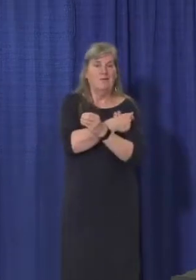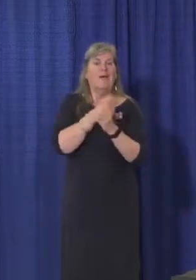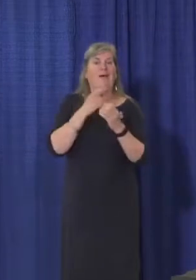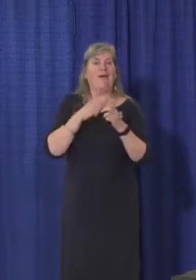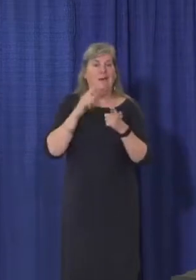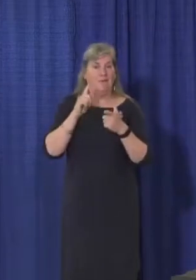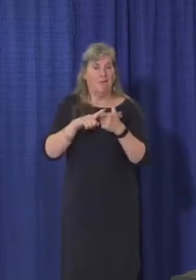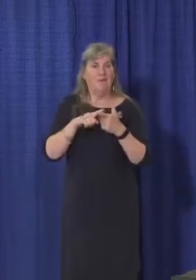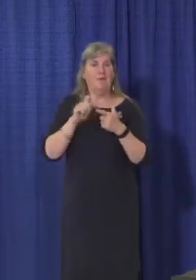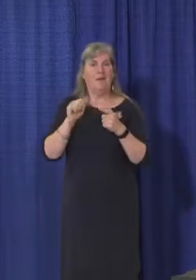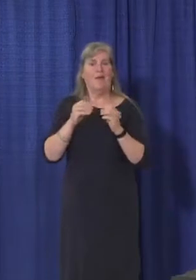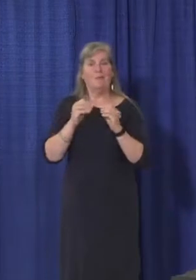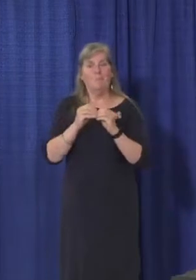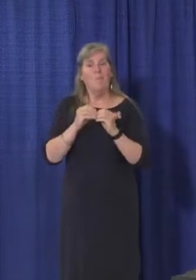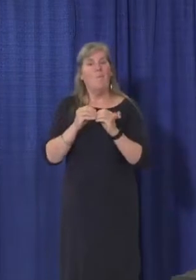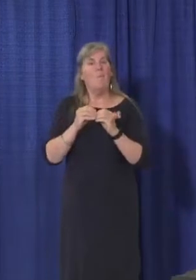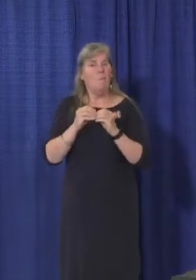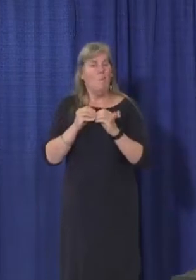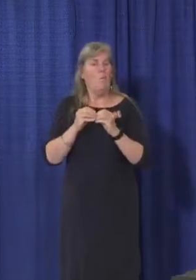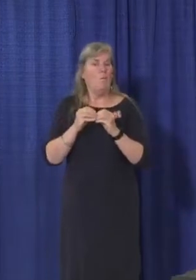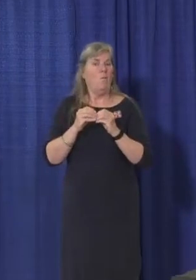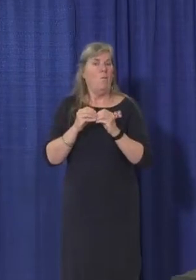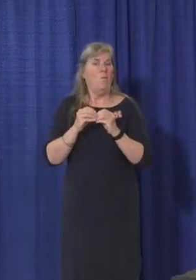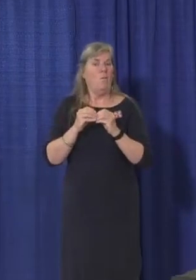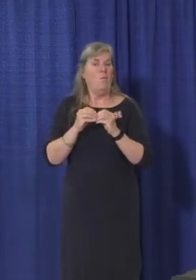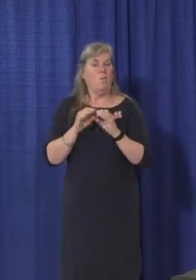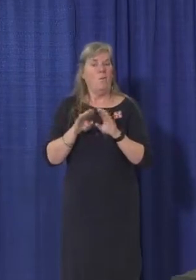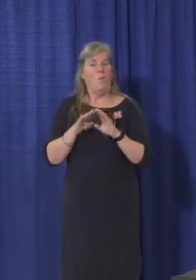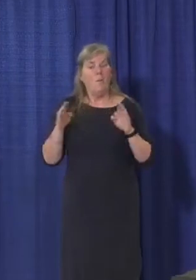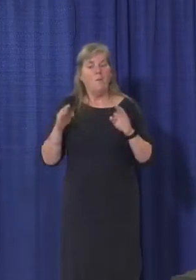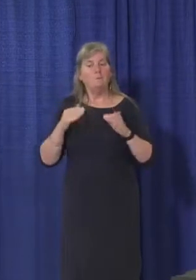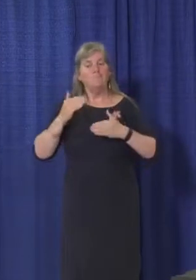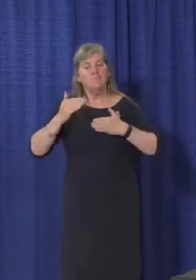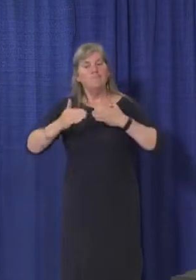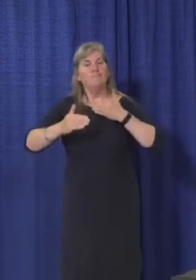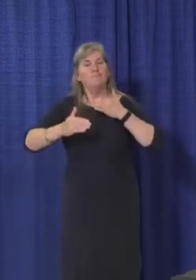to continue with our move